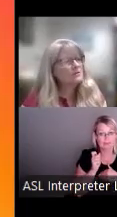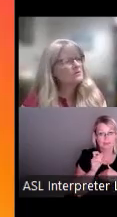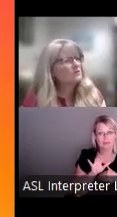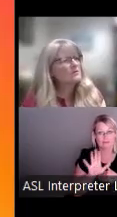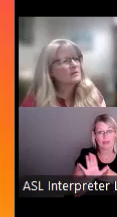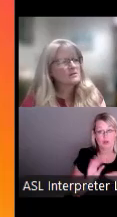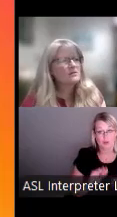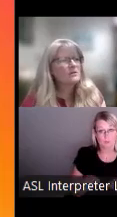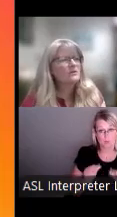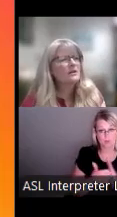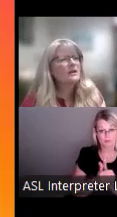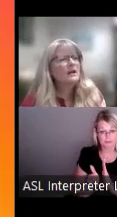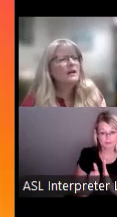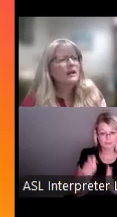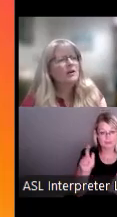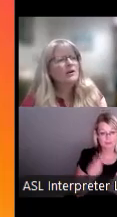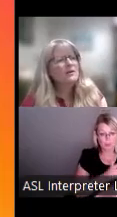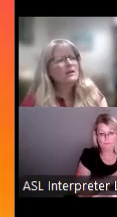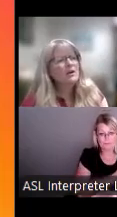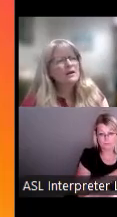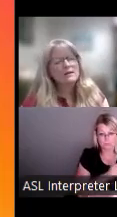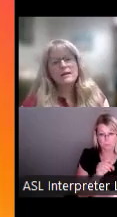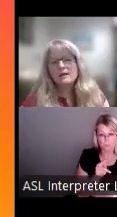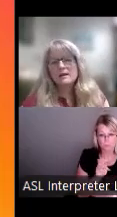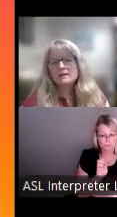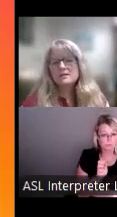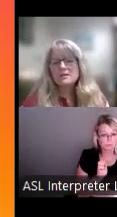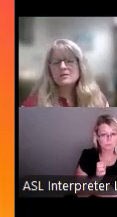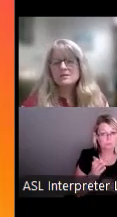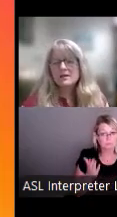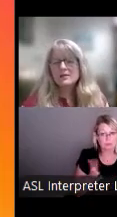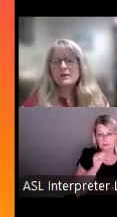skills or low muscle tone, and are they not gaining skills at